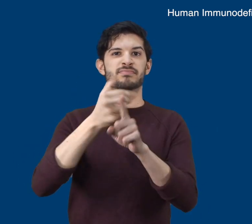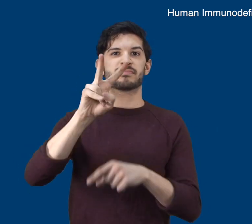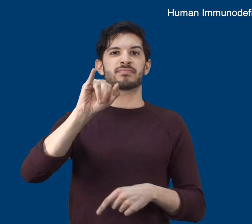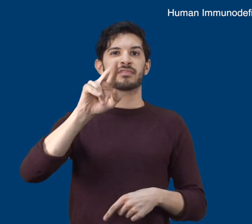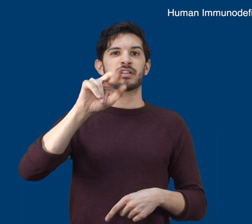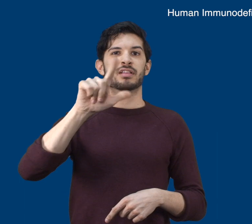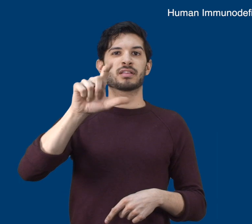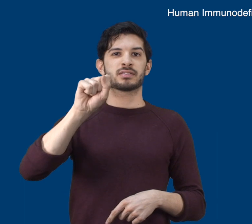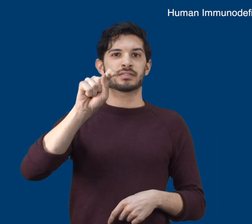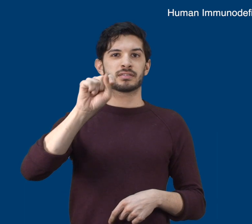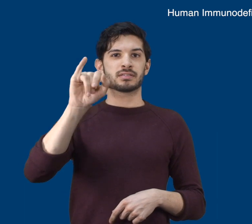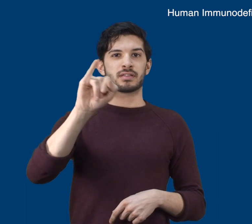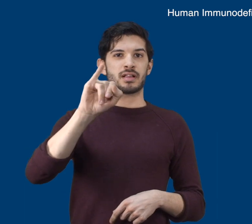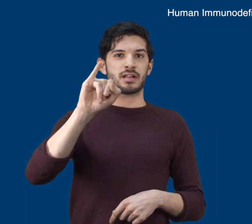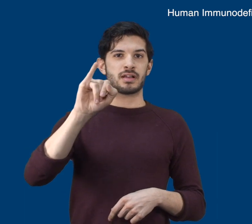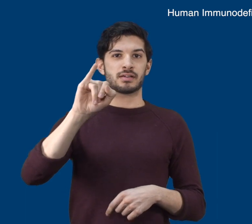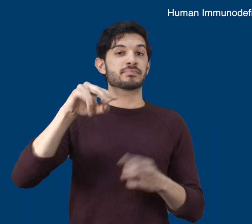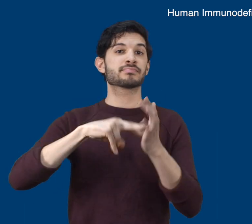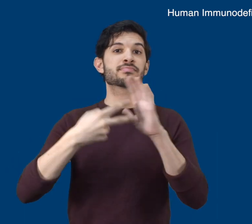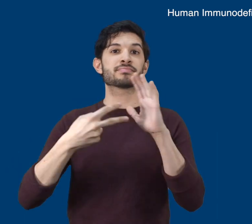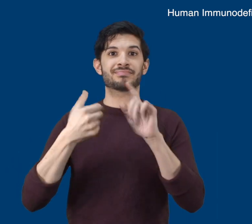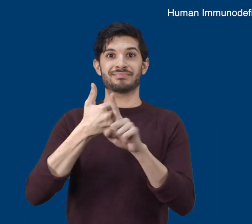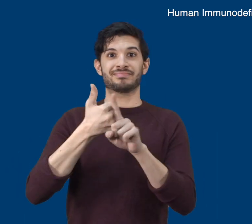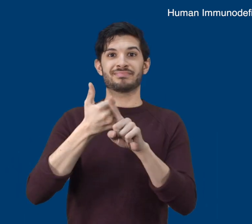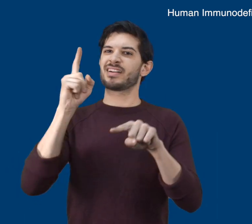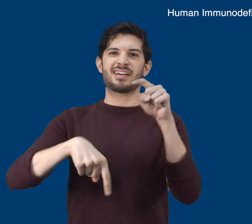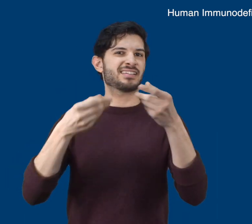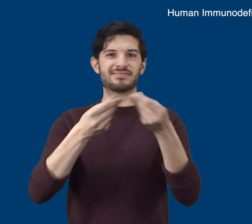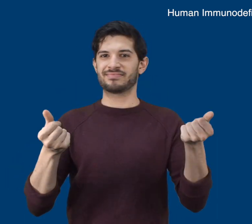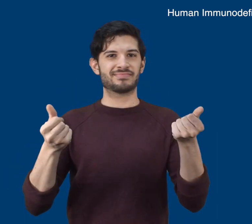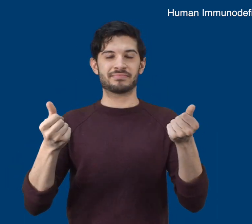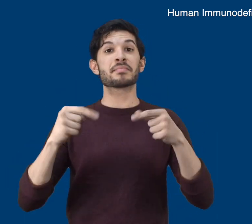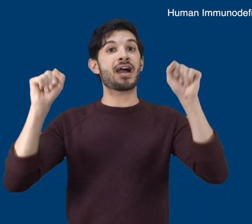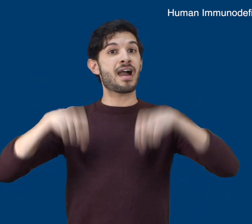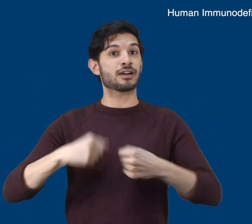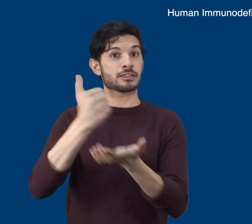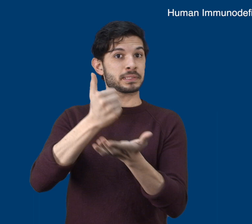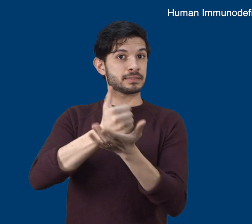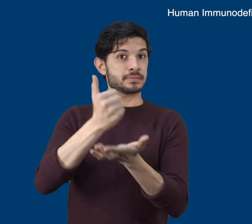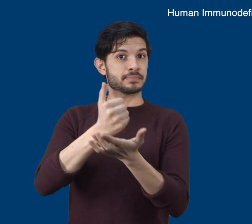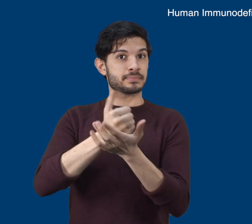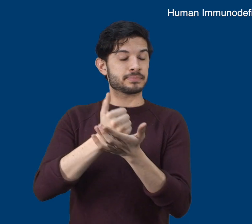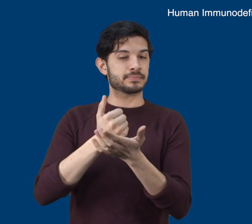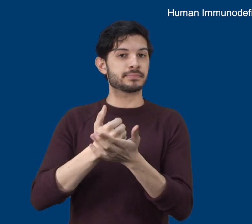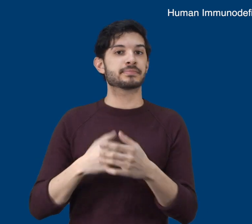HIV is a viral STI, which means it cannot be cured, but it can be treated.